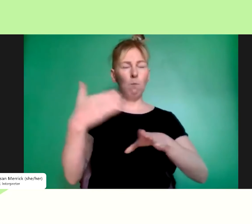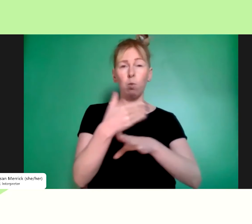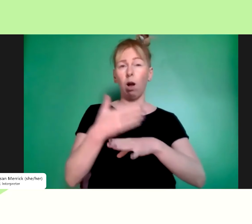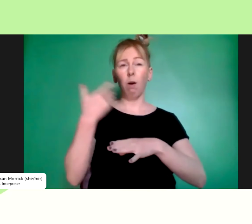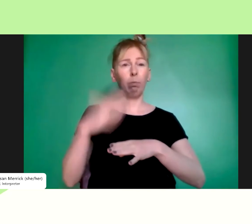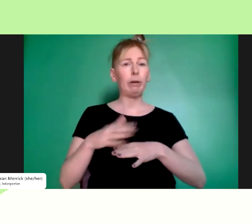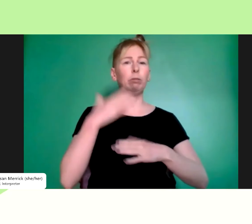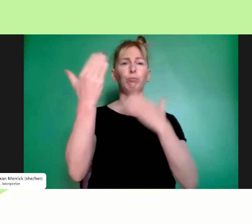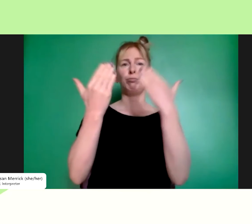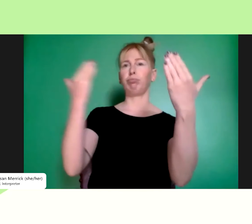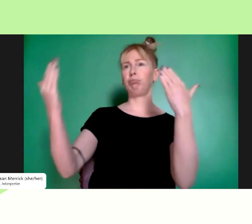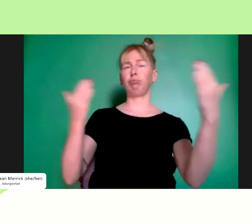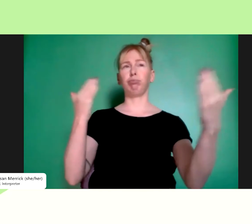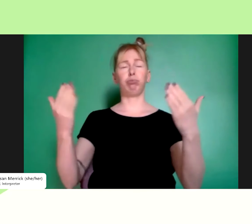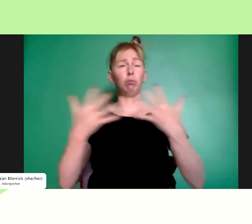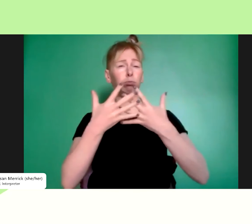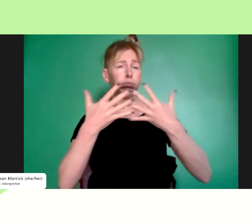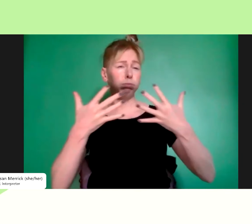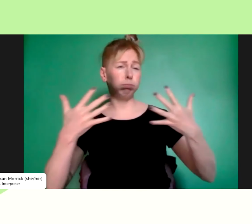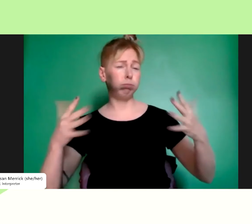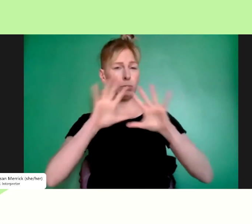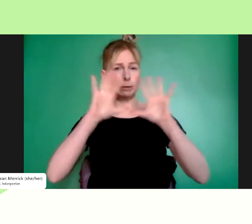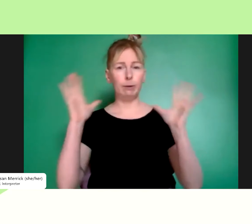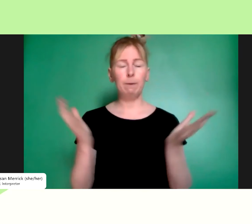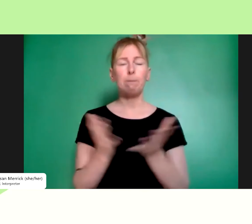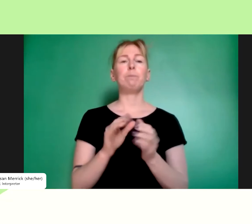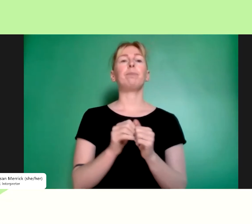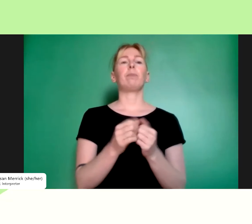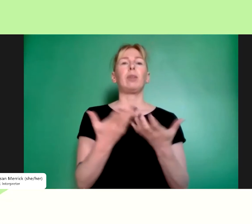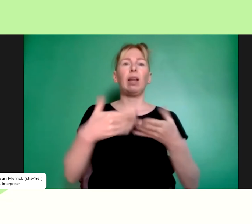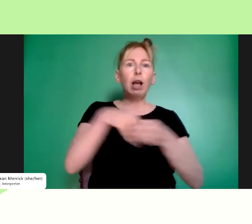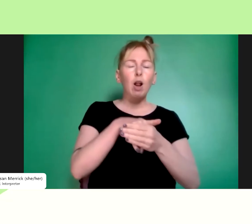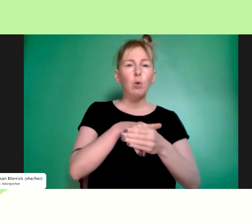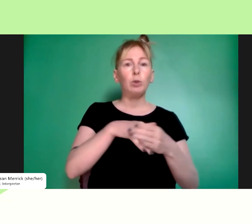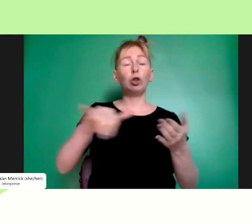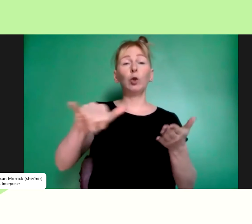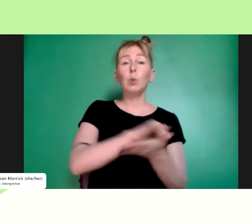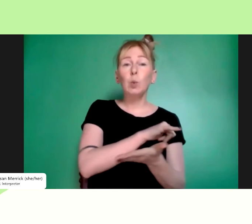and institutions, including the Museum of Modern Art in New York,